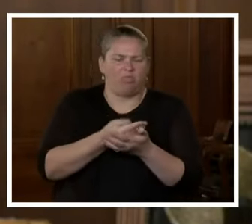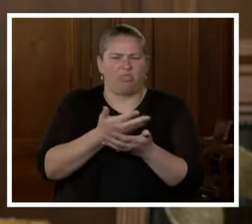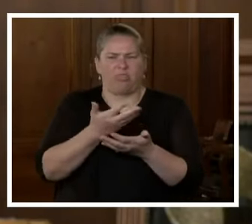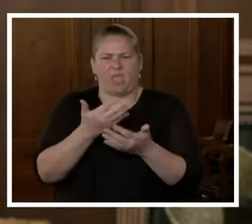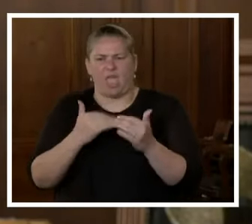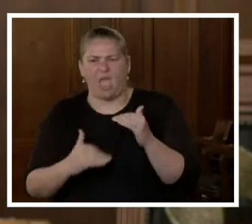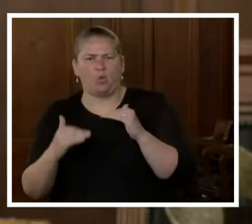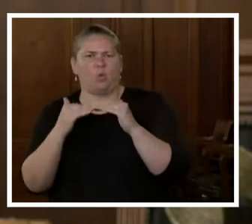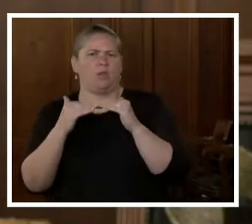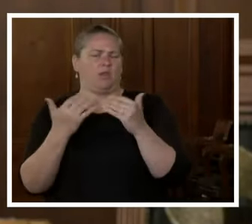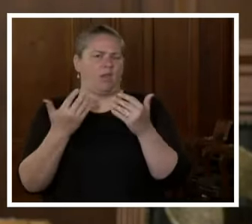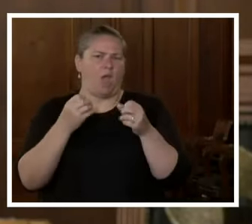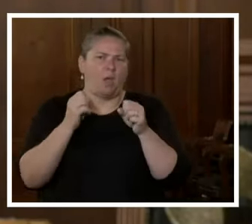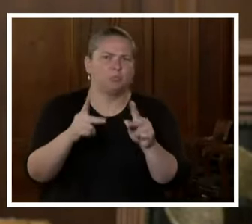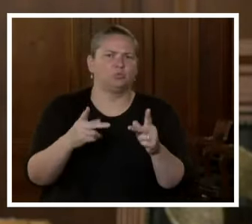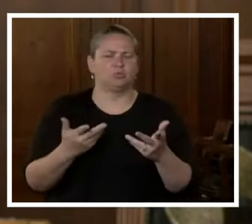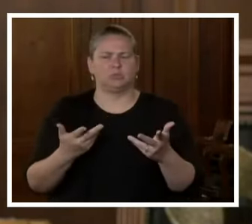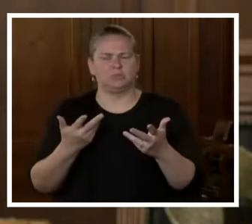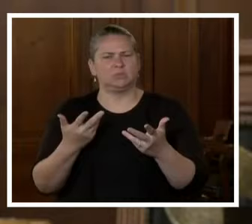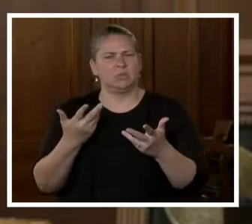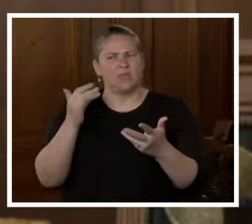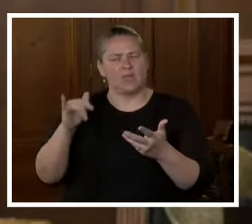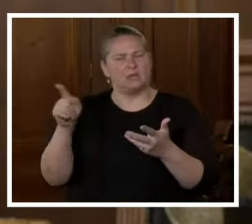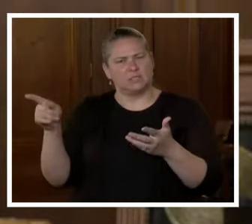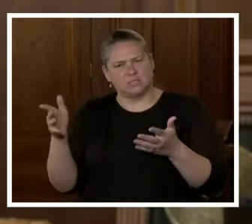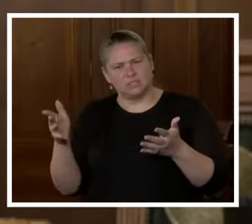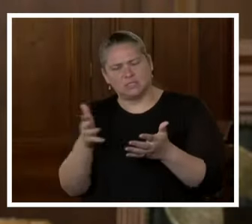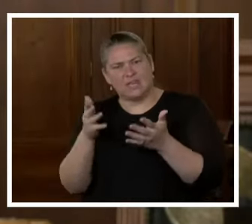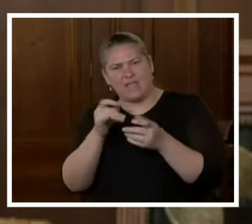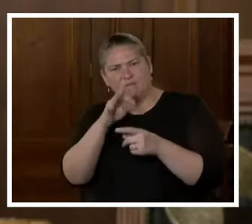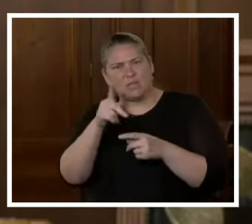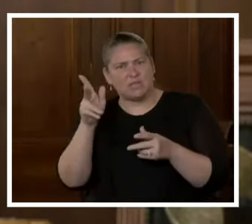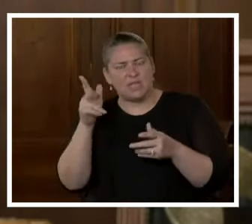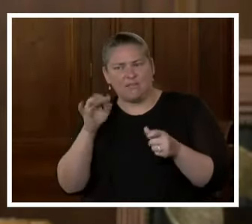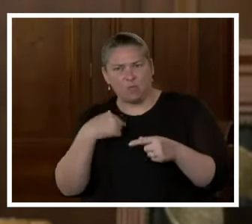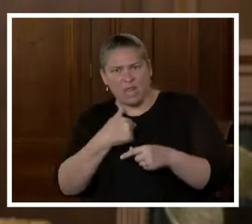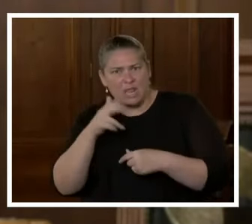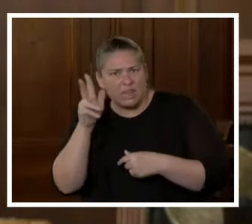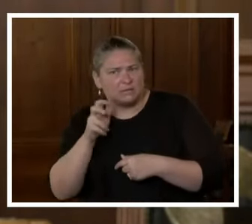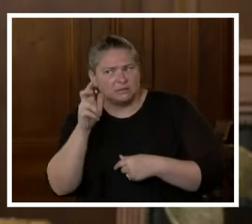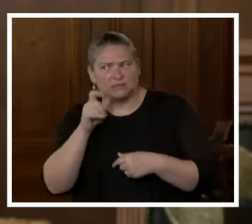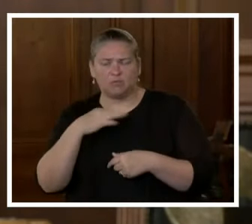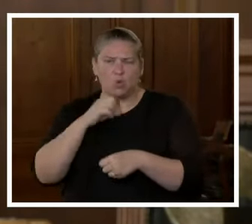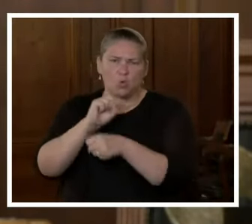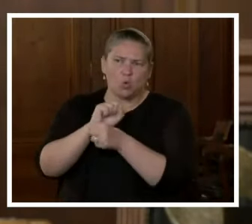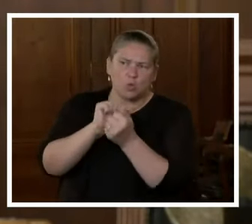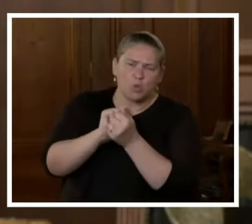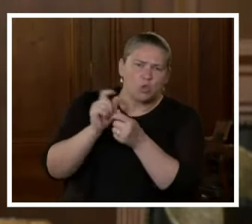AND I WILL TELL YOU AS GOVERNOR OF I HAVE A HIGH DEGREE OF CONFIDENCE THAT THEY ARE GOING